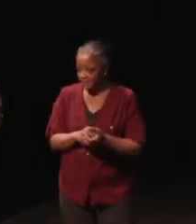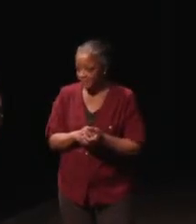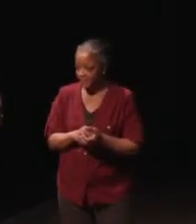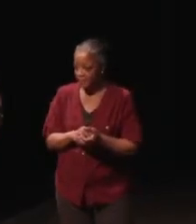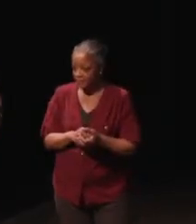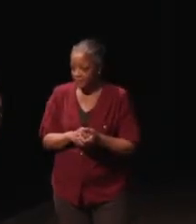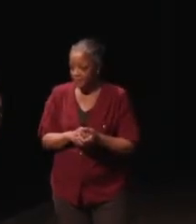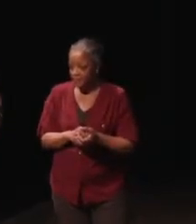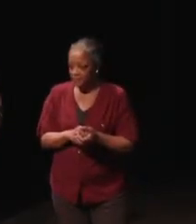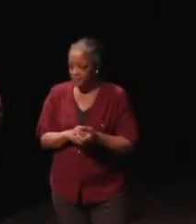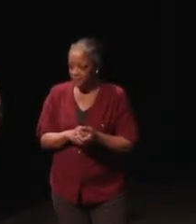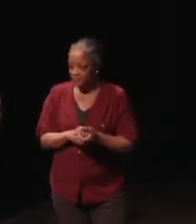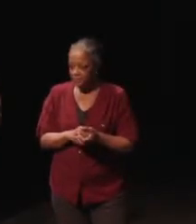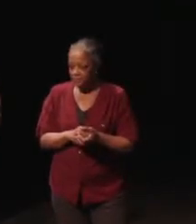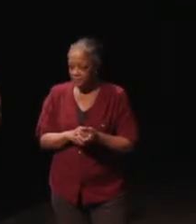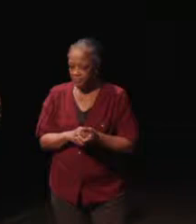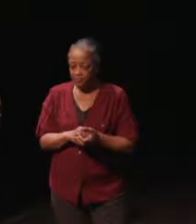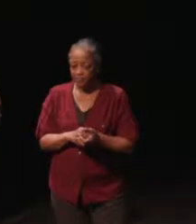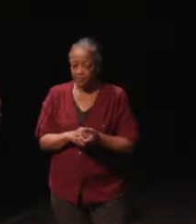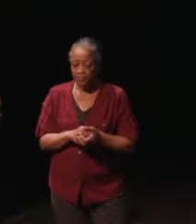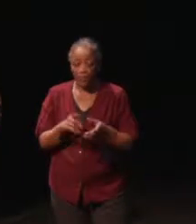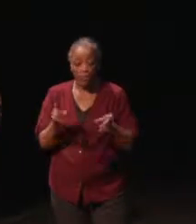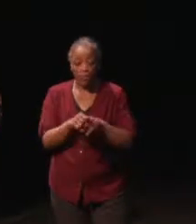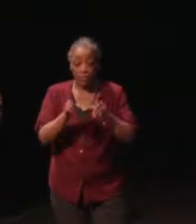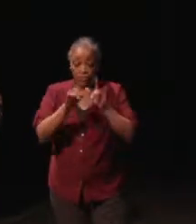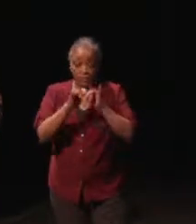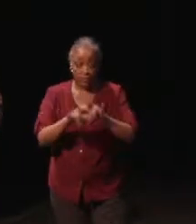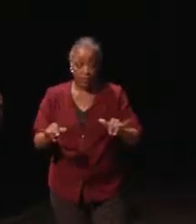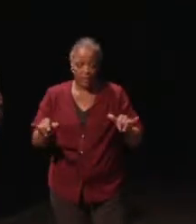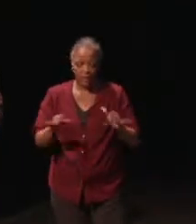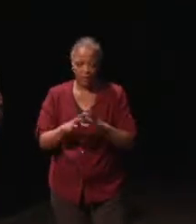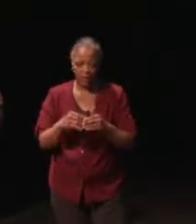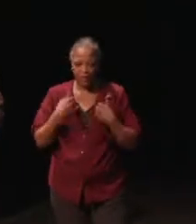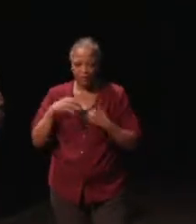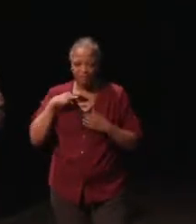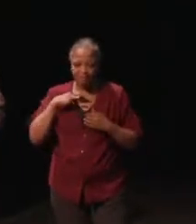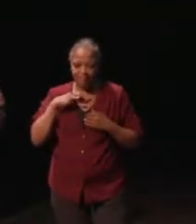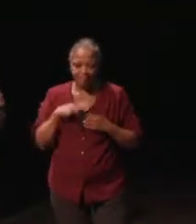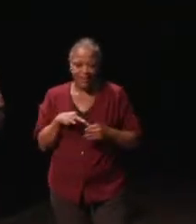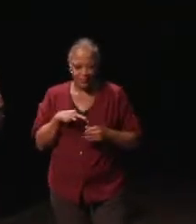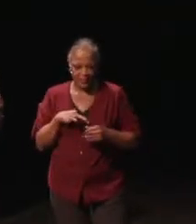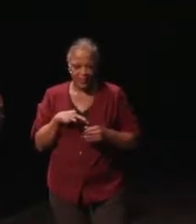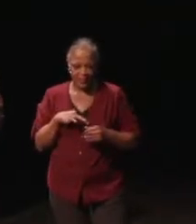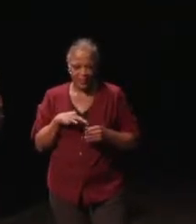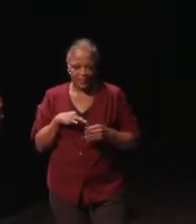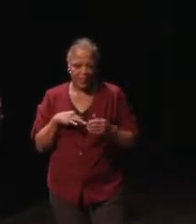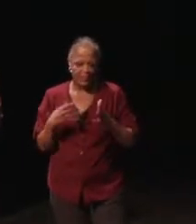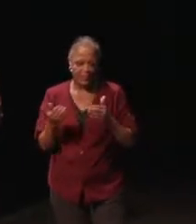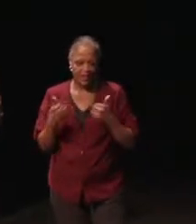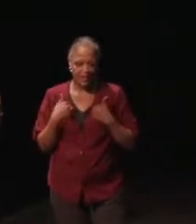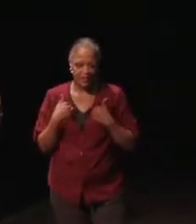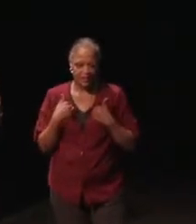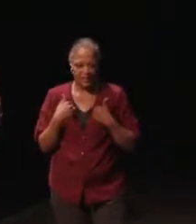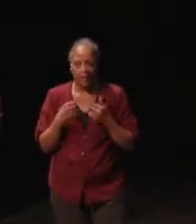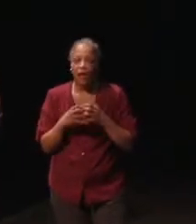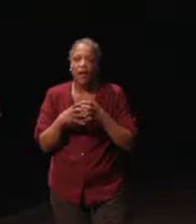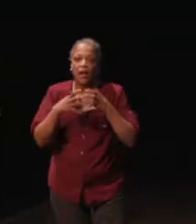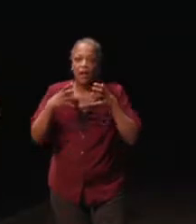And also, we had the benefit of having a lot of information